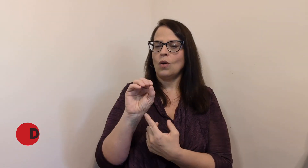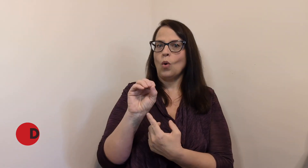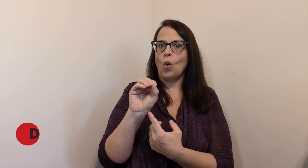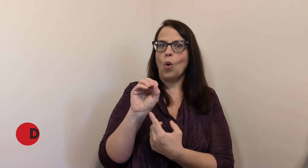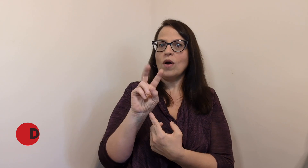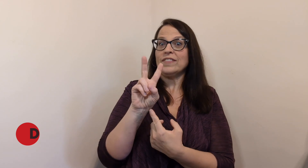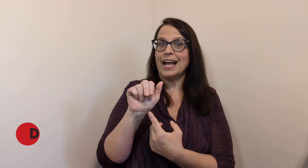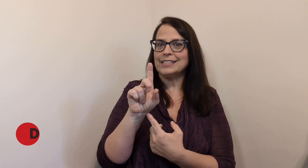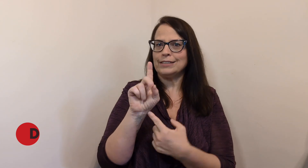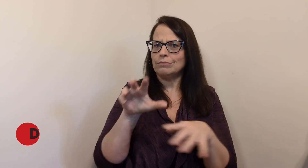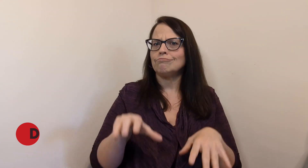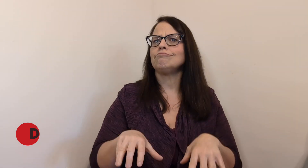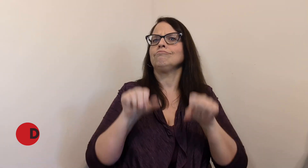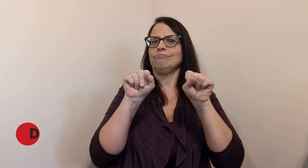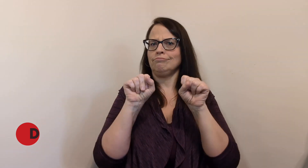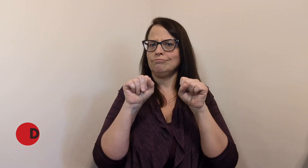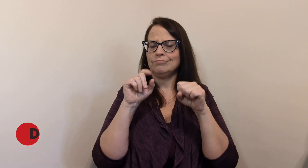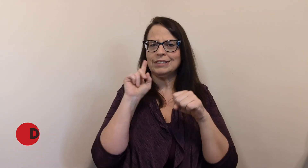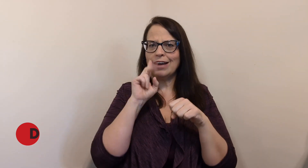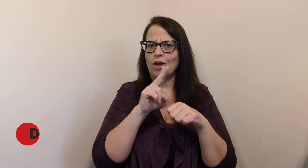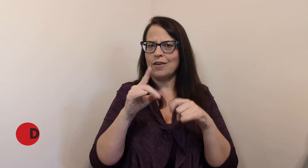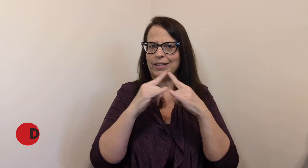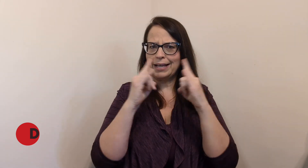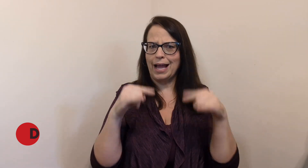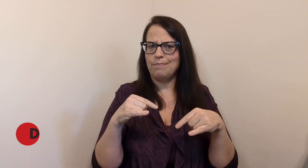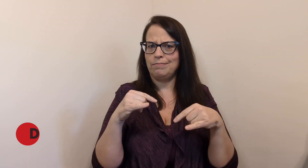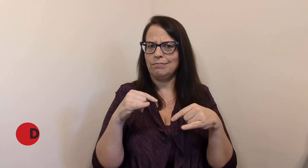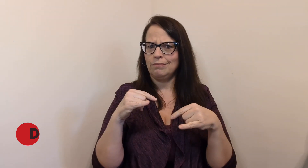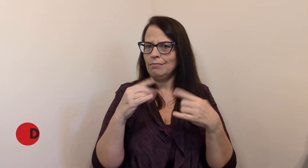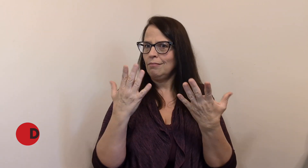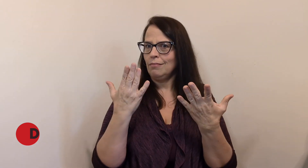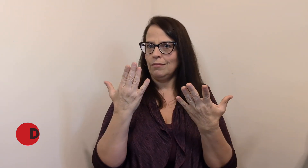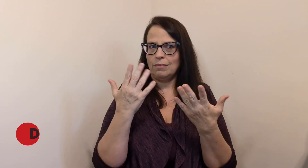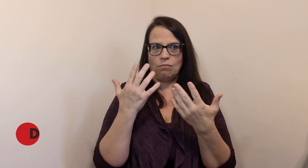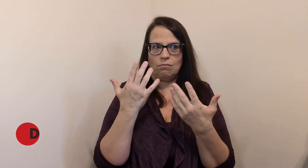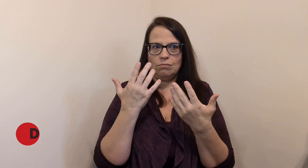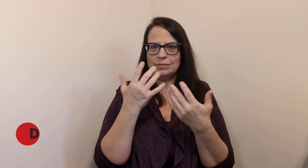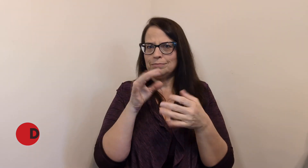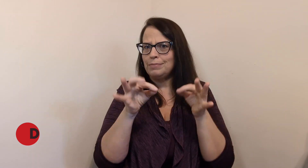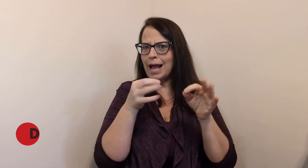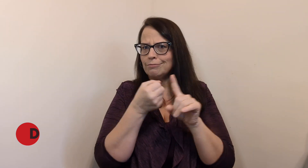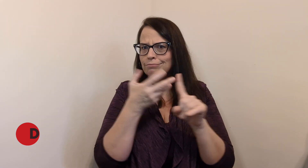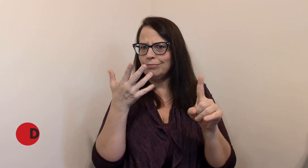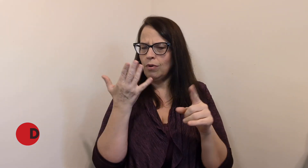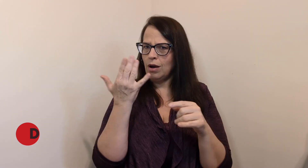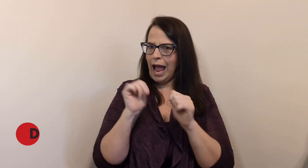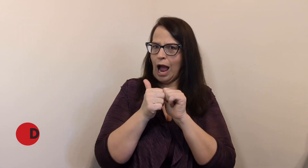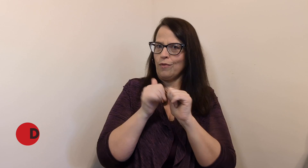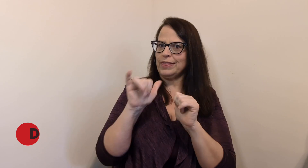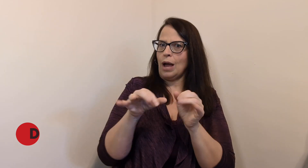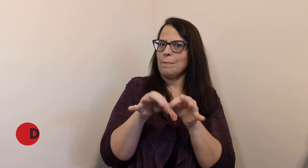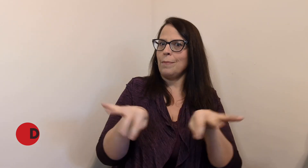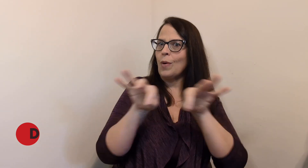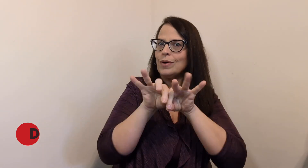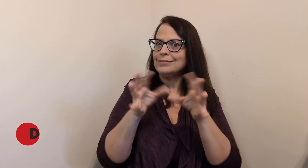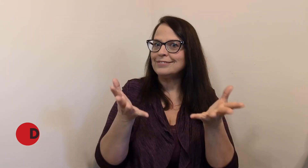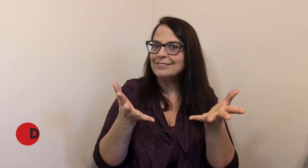[ROBYN]: Why does OVAD do the Deaf/HOH Camp and how important is it?